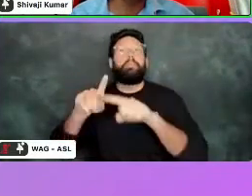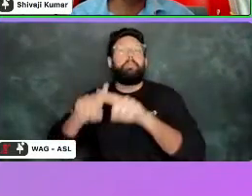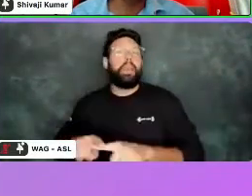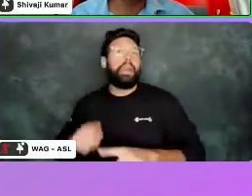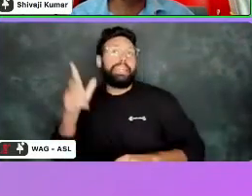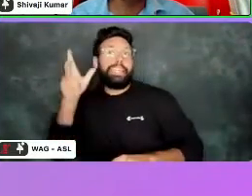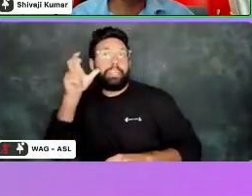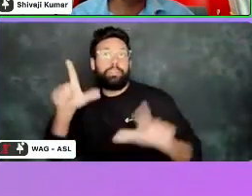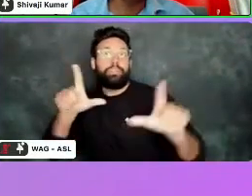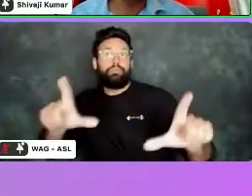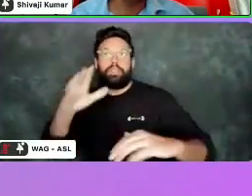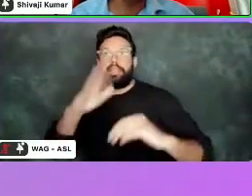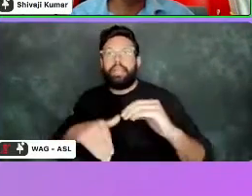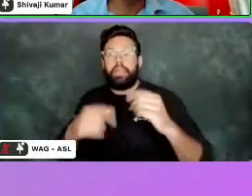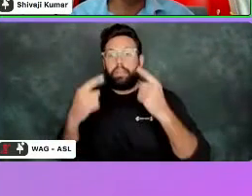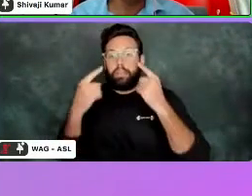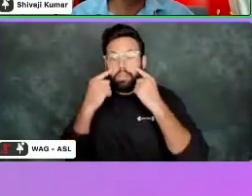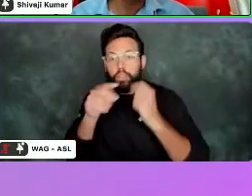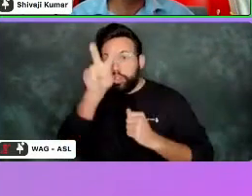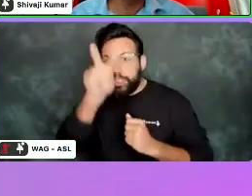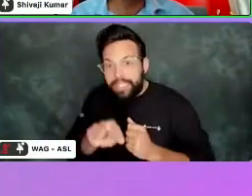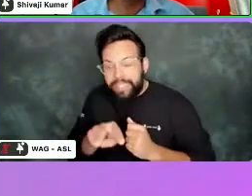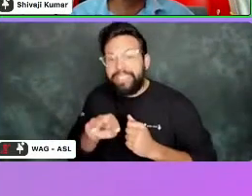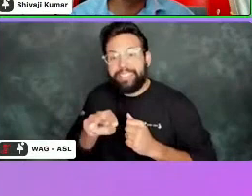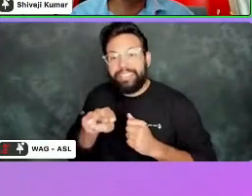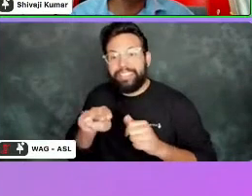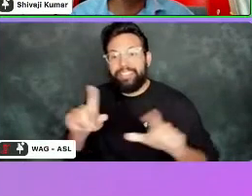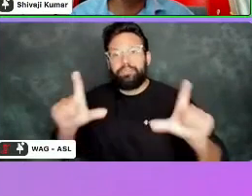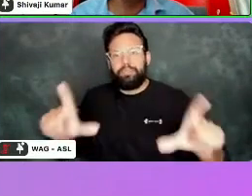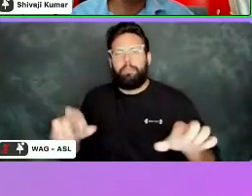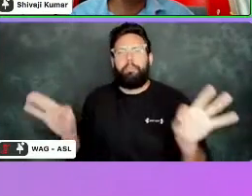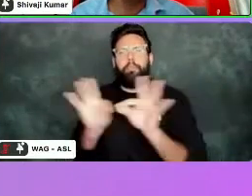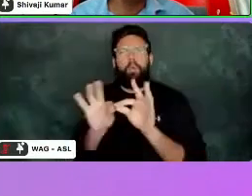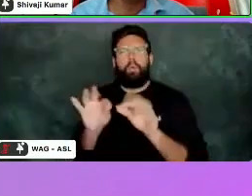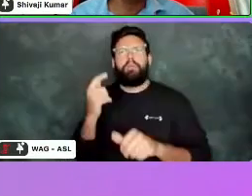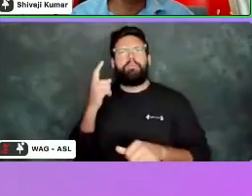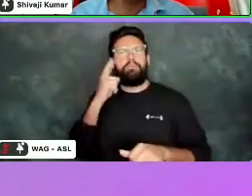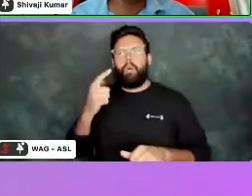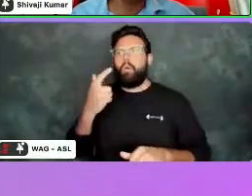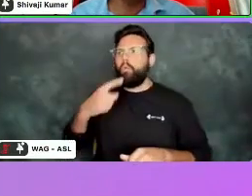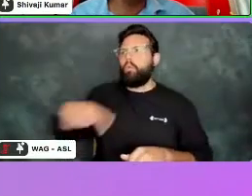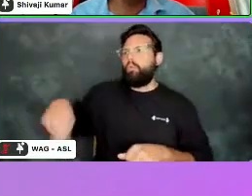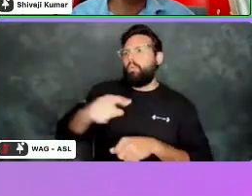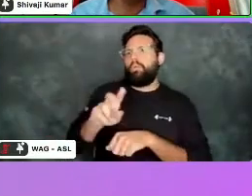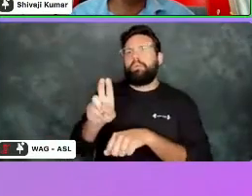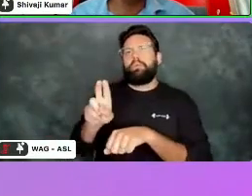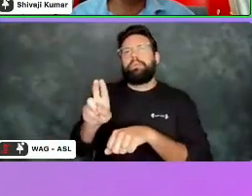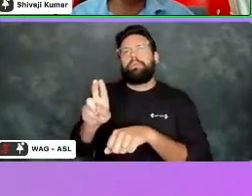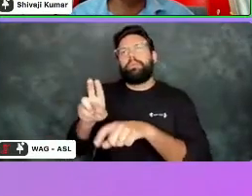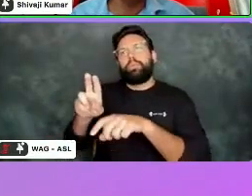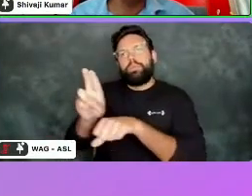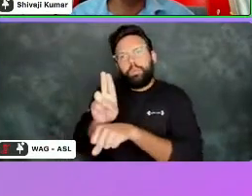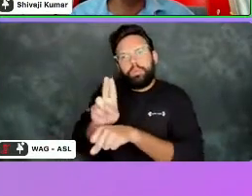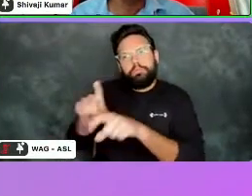for the screen reader user to hear the headings properly marked out so that they know.